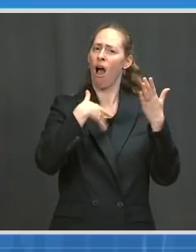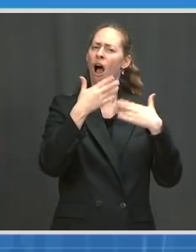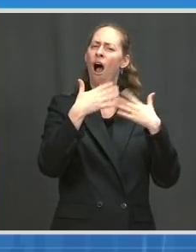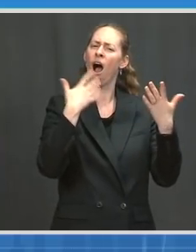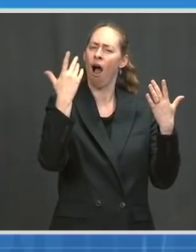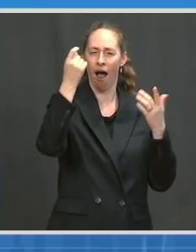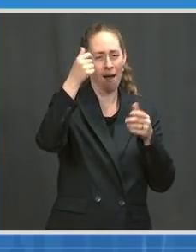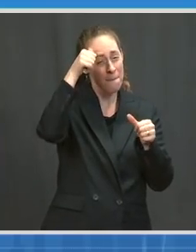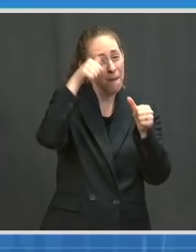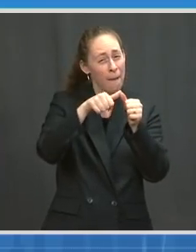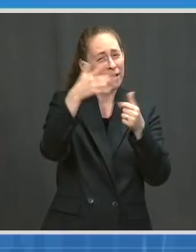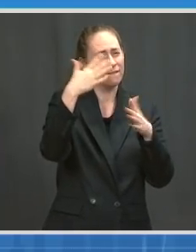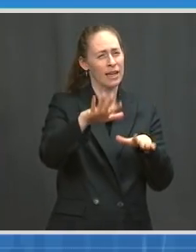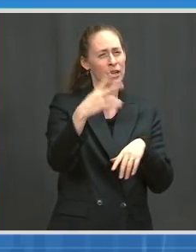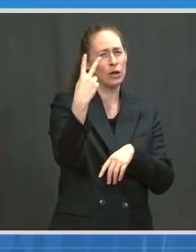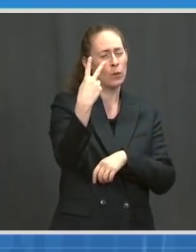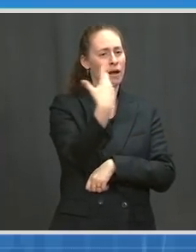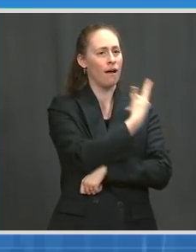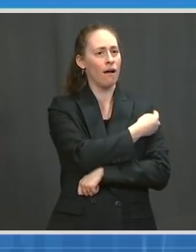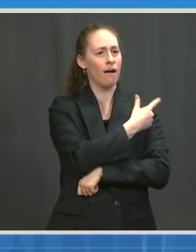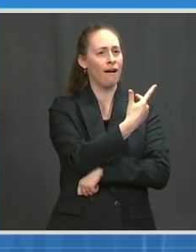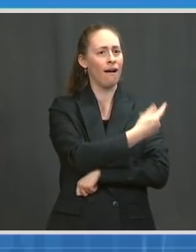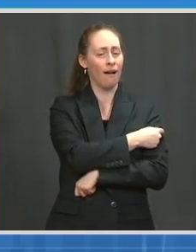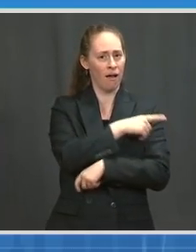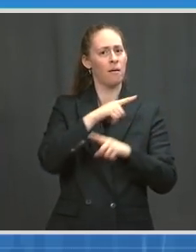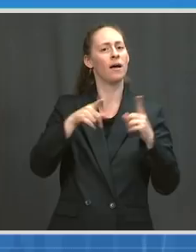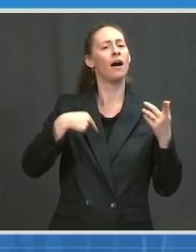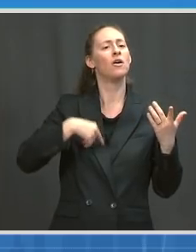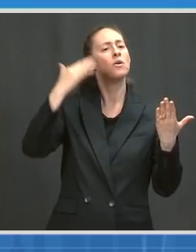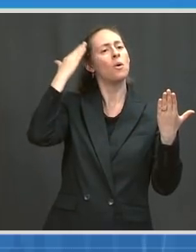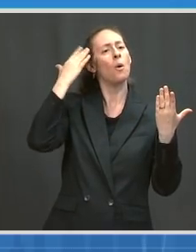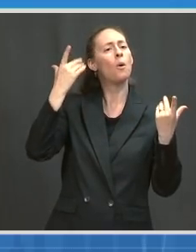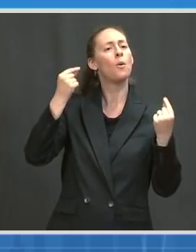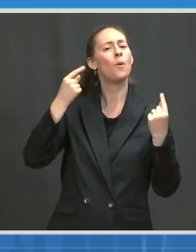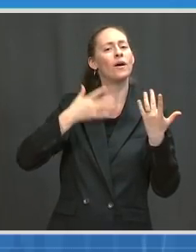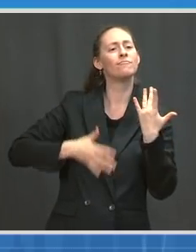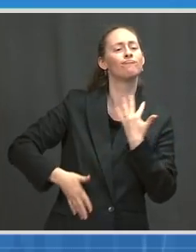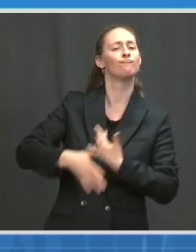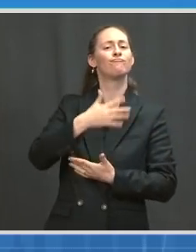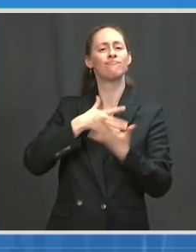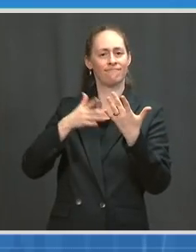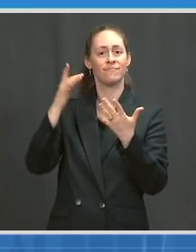against the variants of concern. So if you look at the panels on the righthand part of the slide,